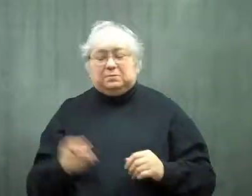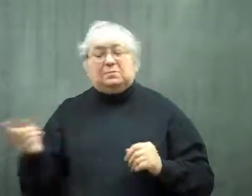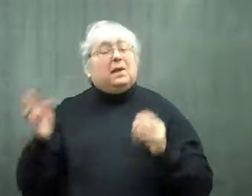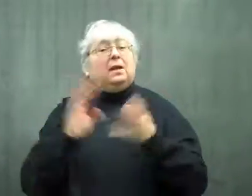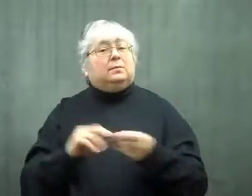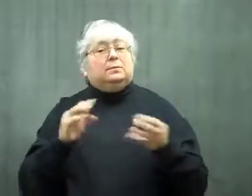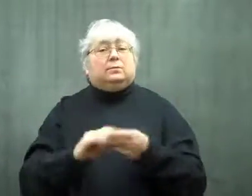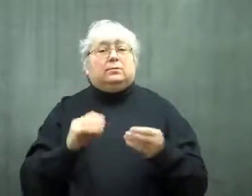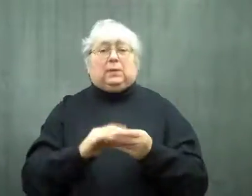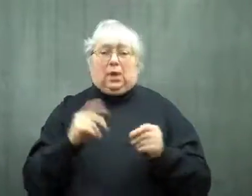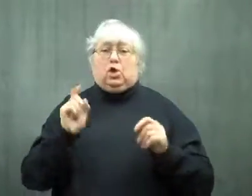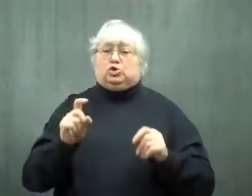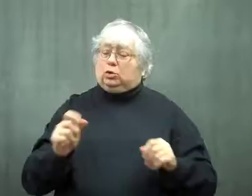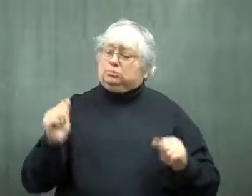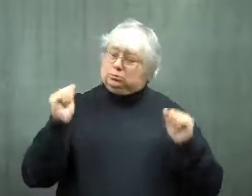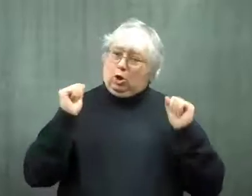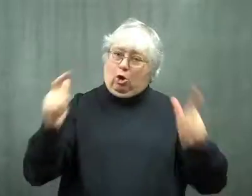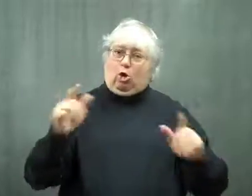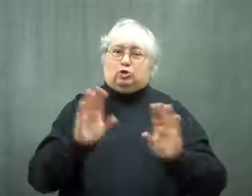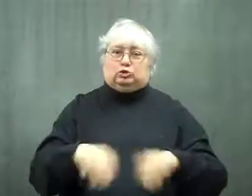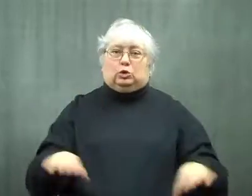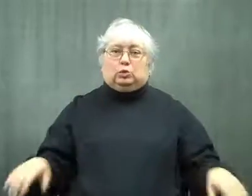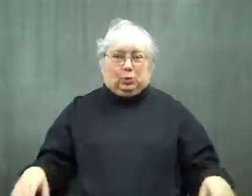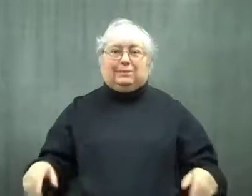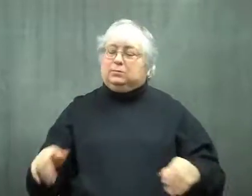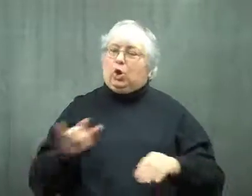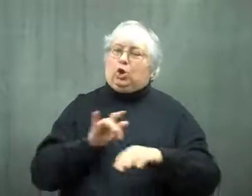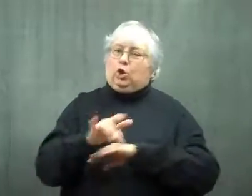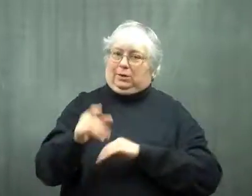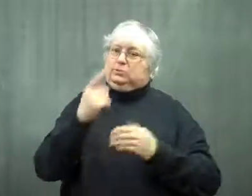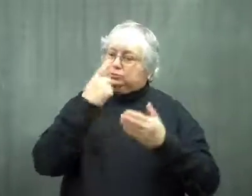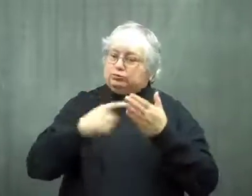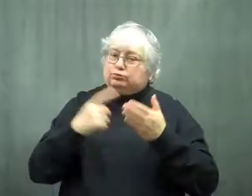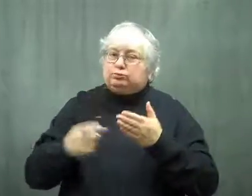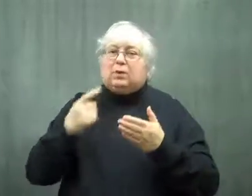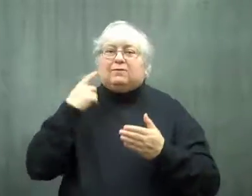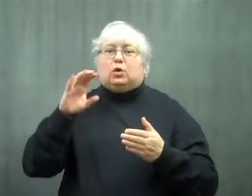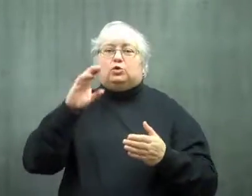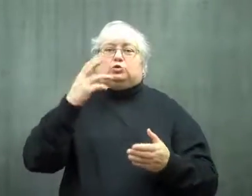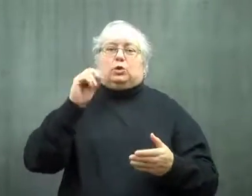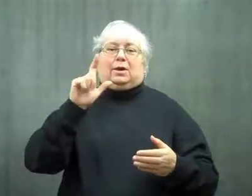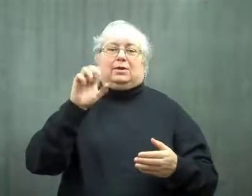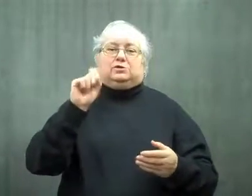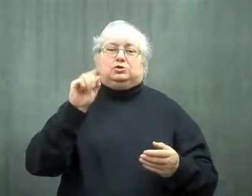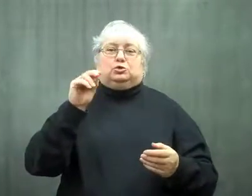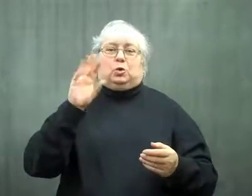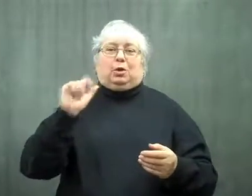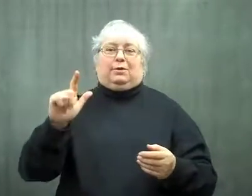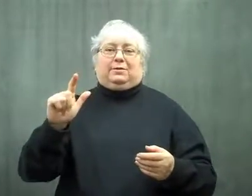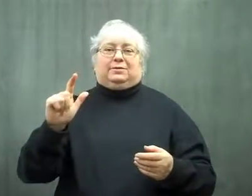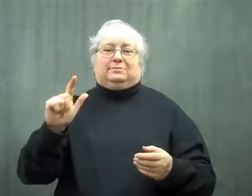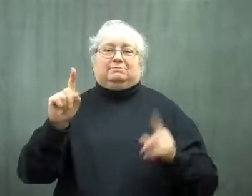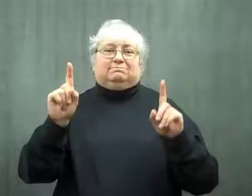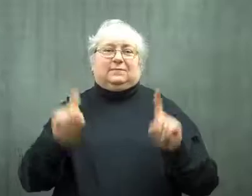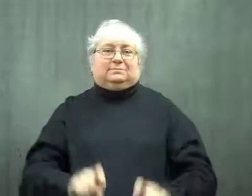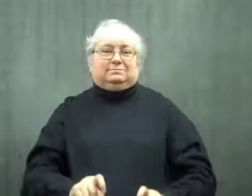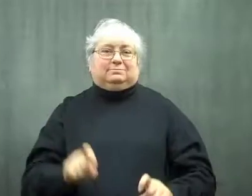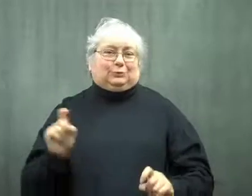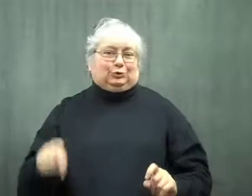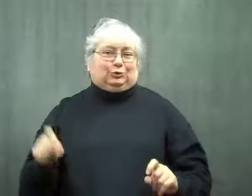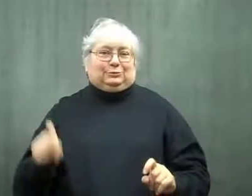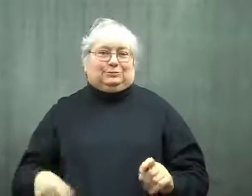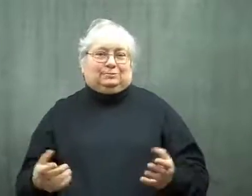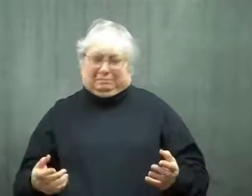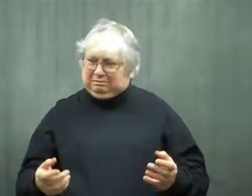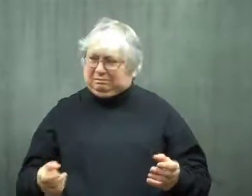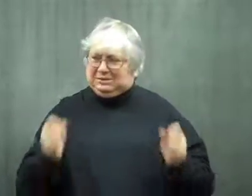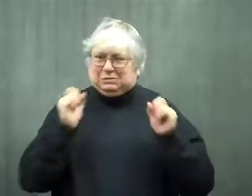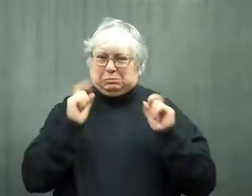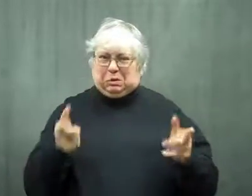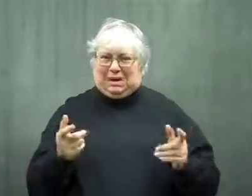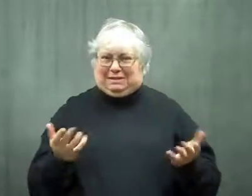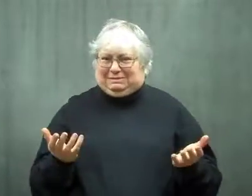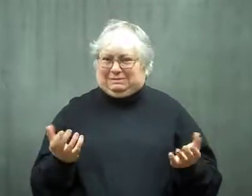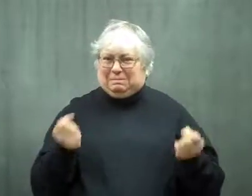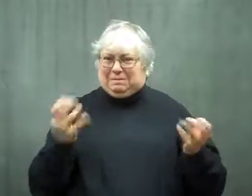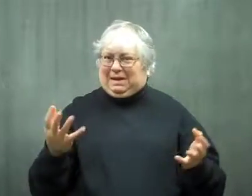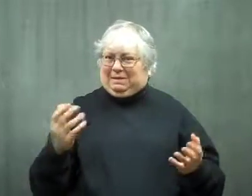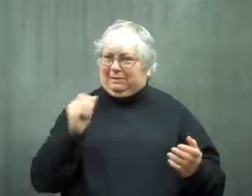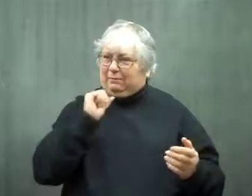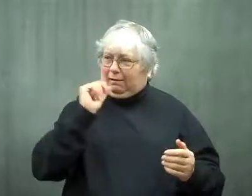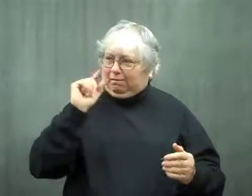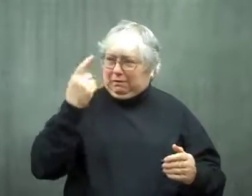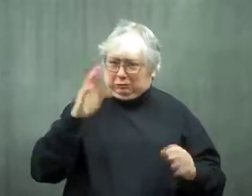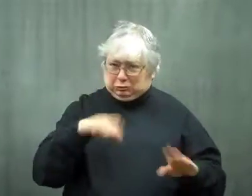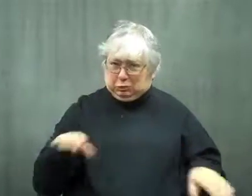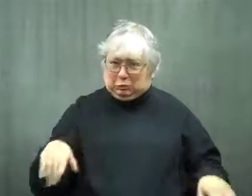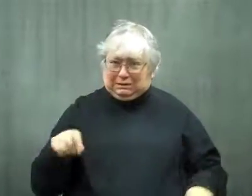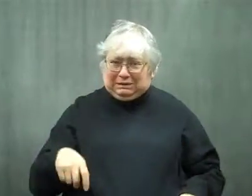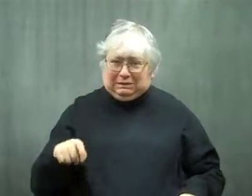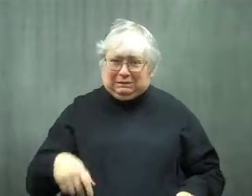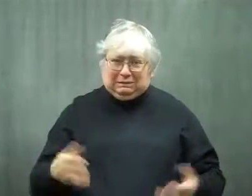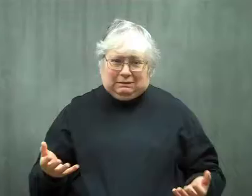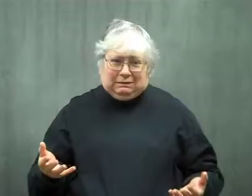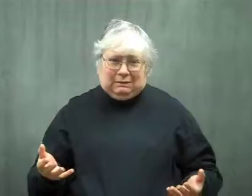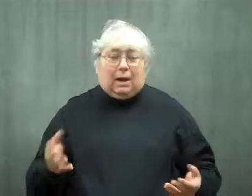They recommended that all children be tested early for cholesterol.